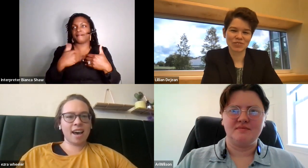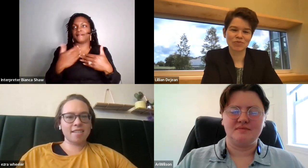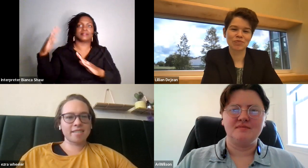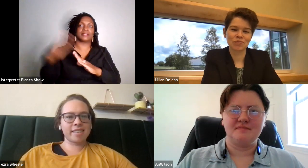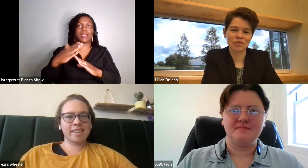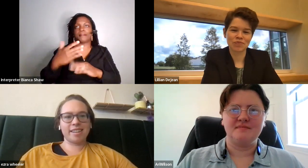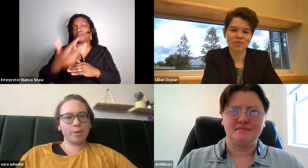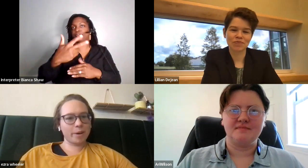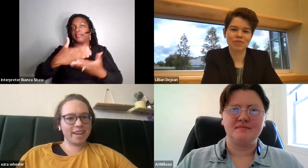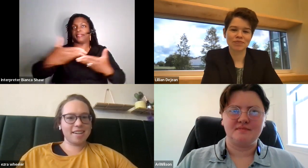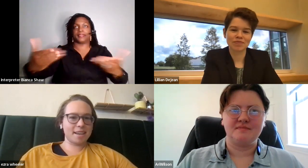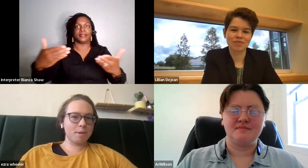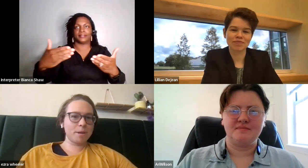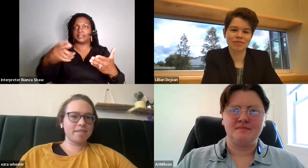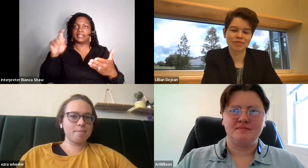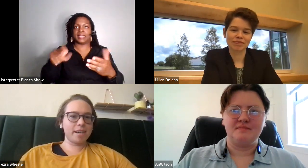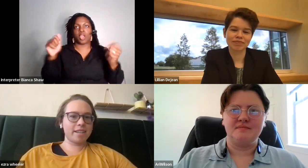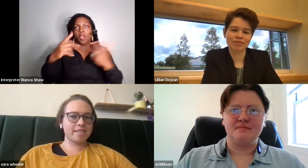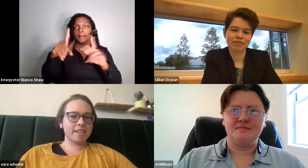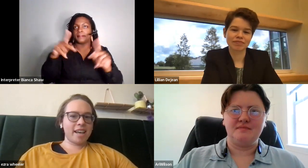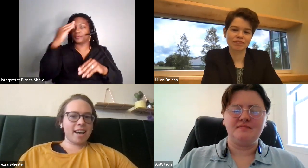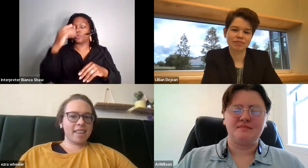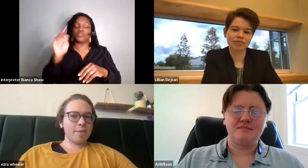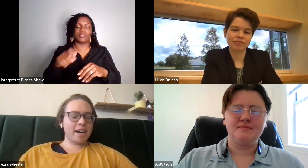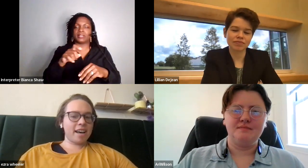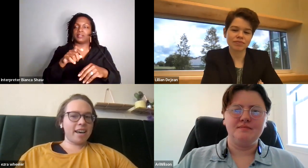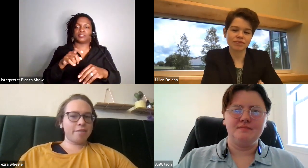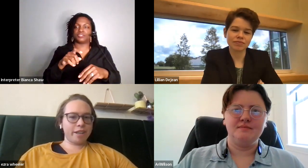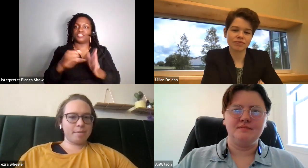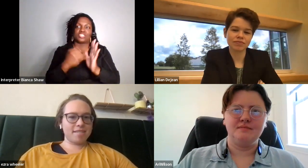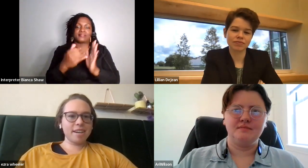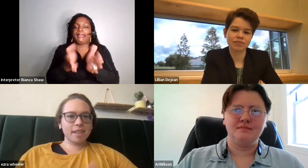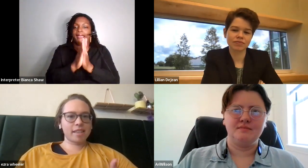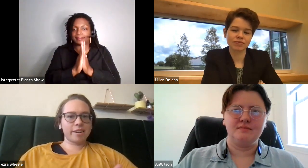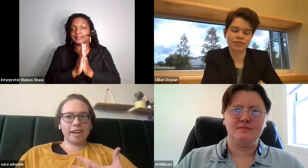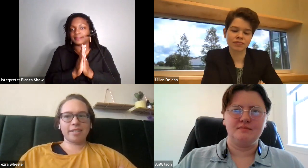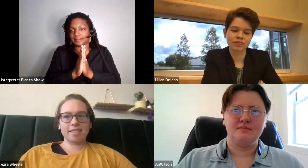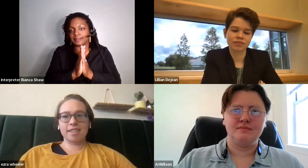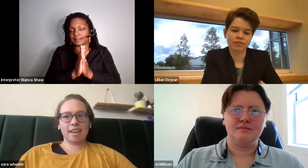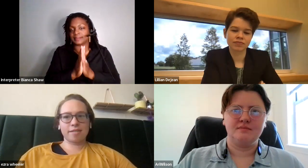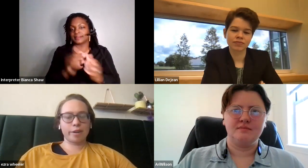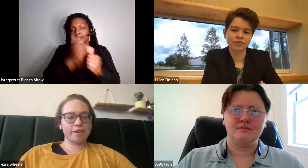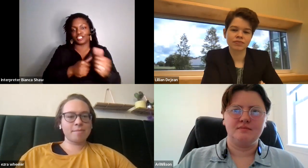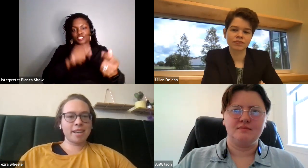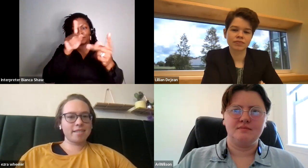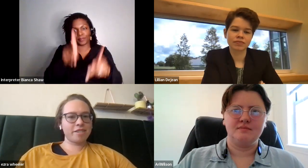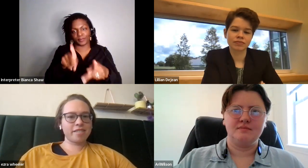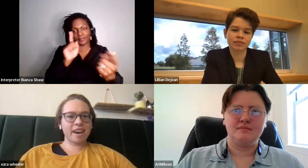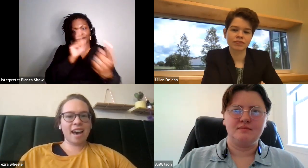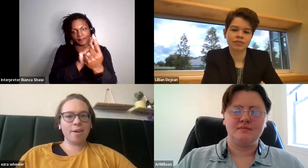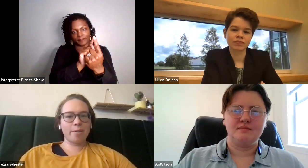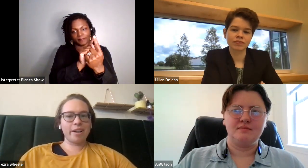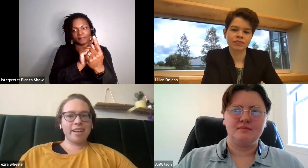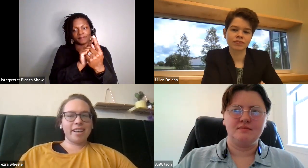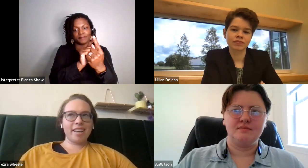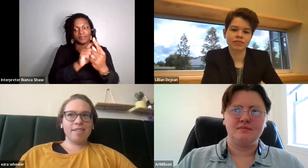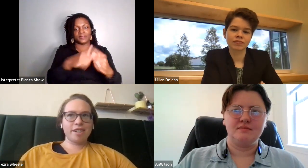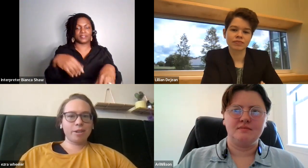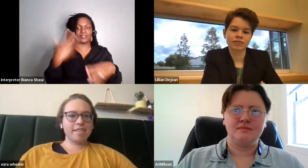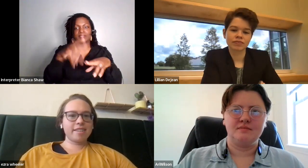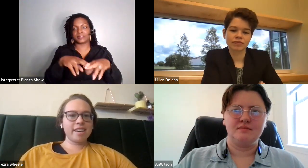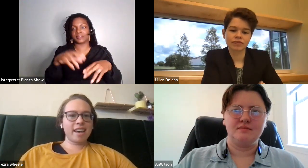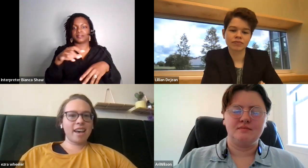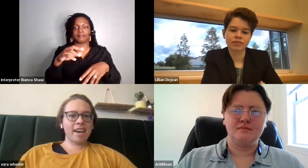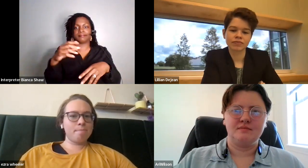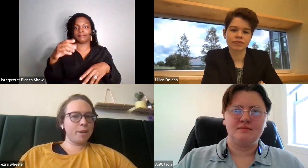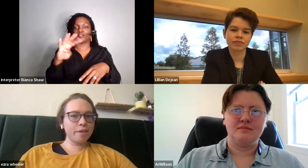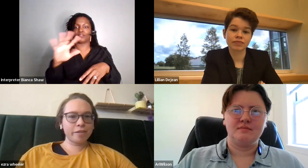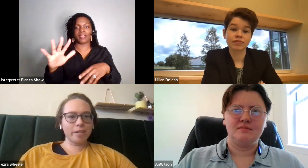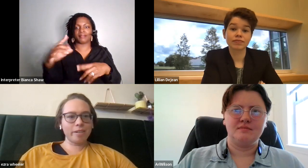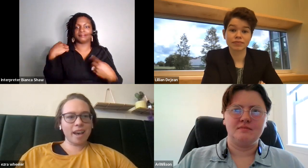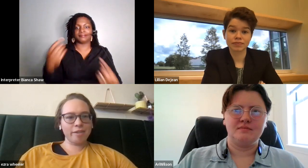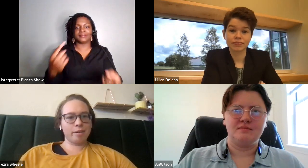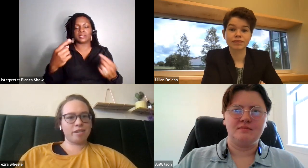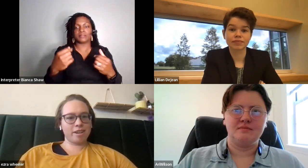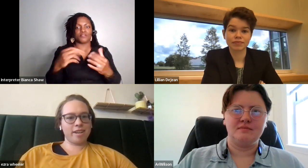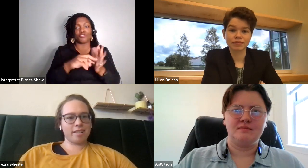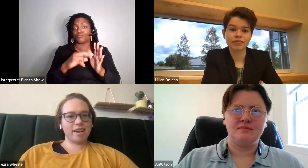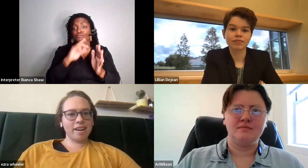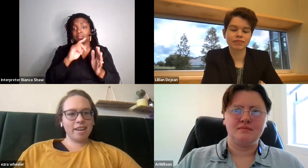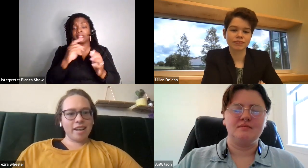ask the queer and disabled person because I think what I have really been sitting with throughout this last 45 min is just how individualistic and beautiful everyone's journeys are.